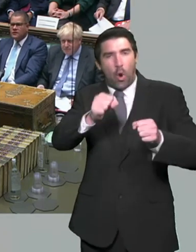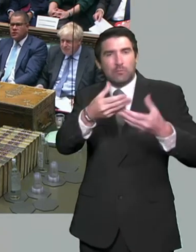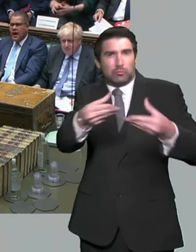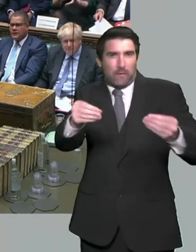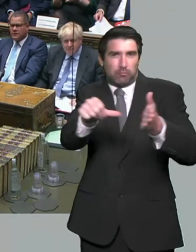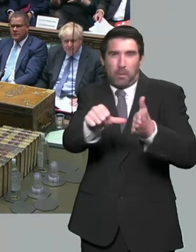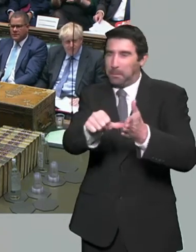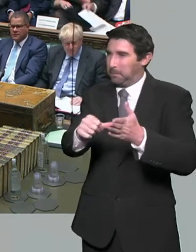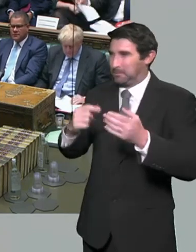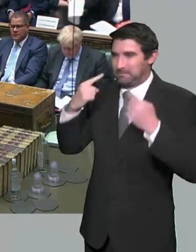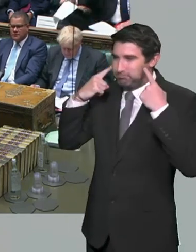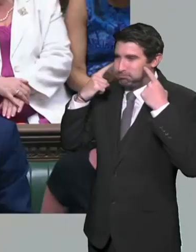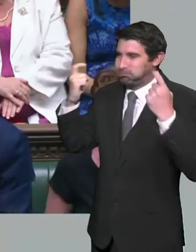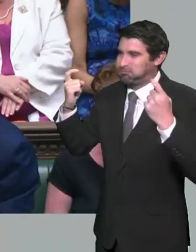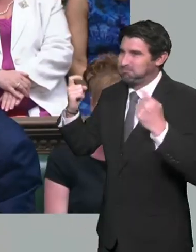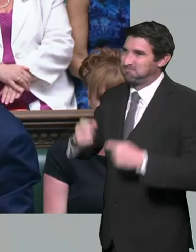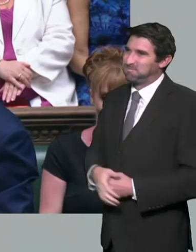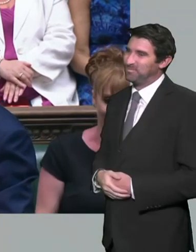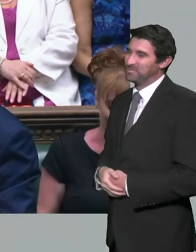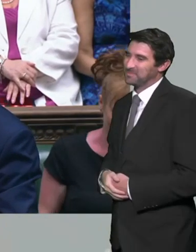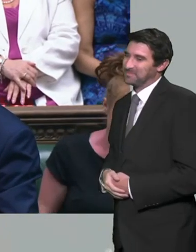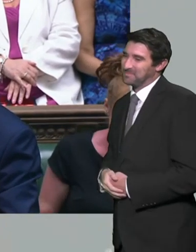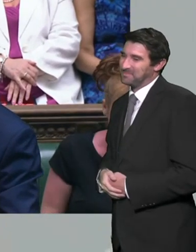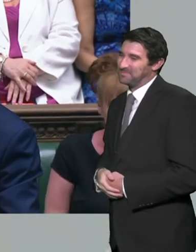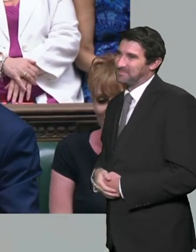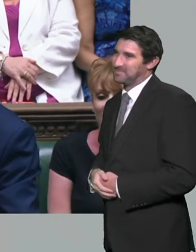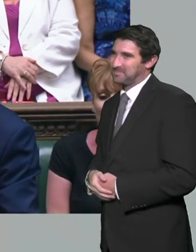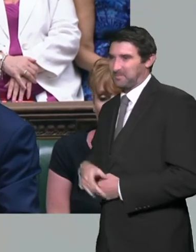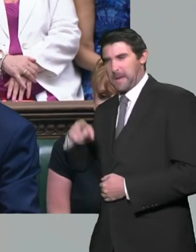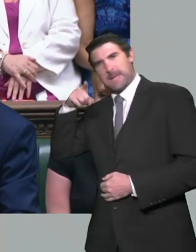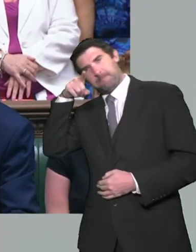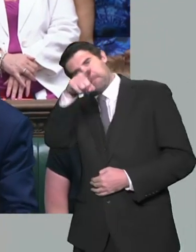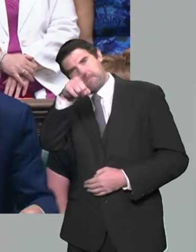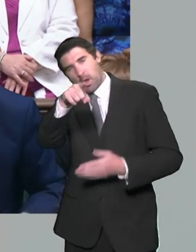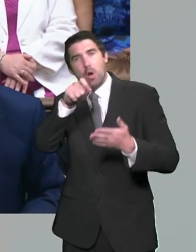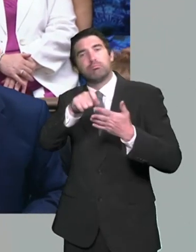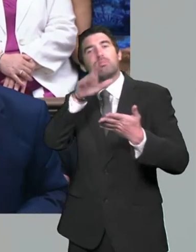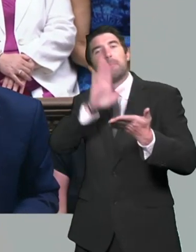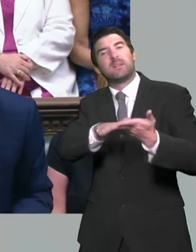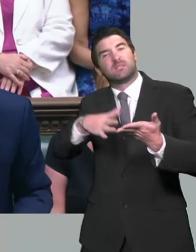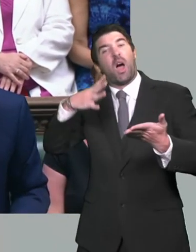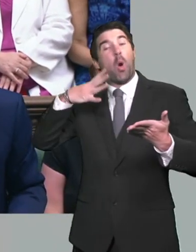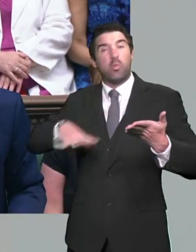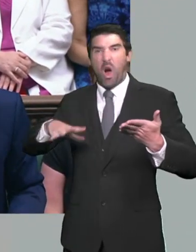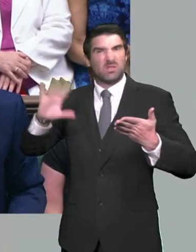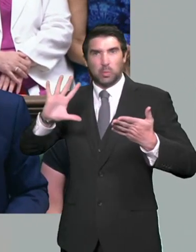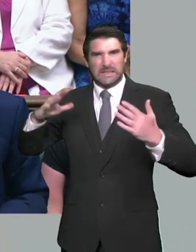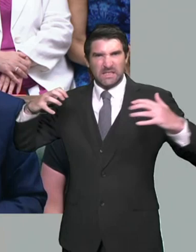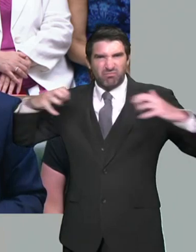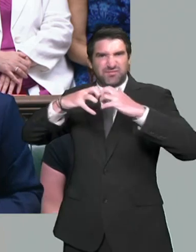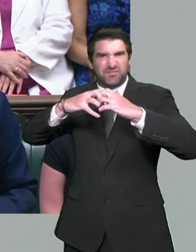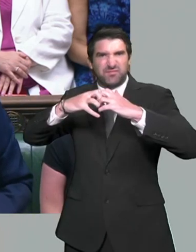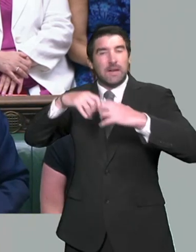He wants the country to grind to a halt so that he can feed off the division.